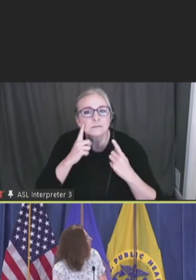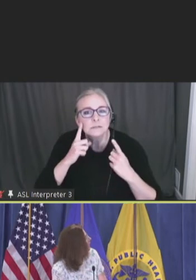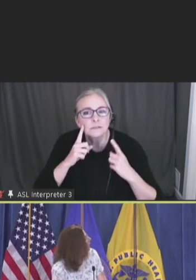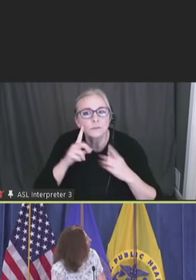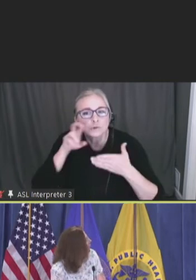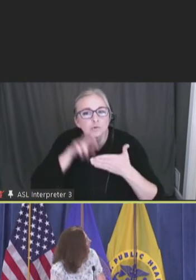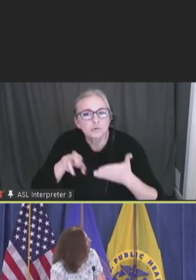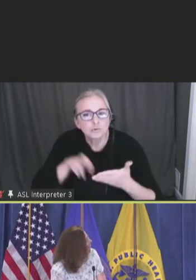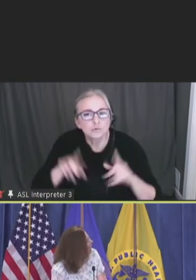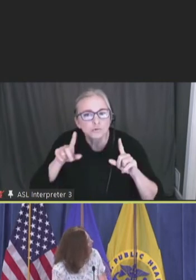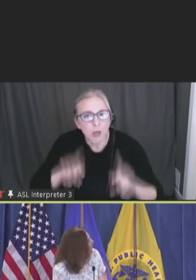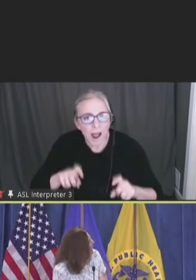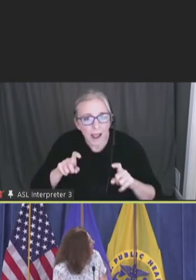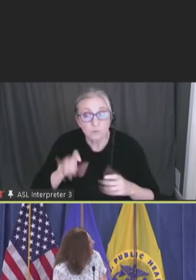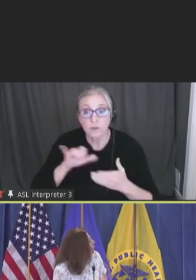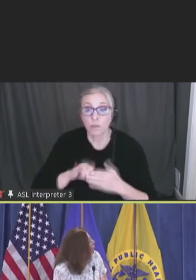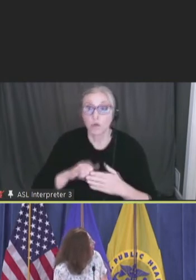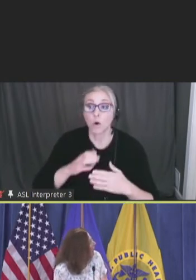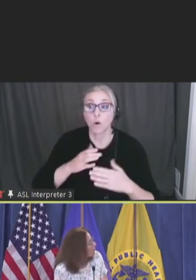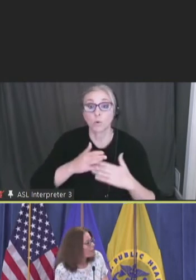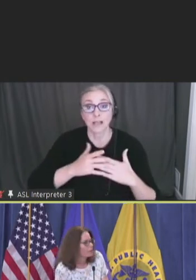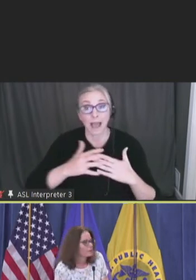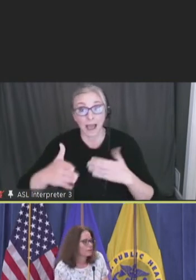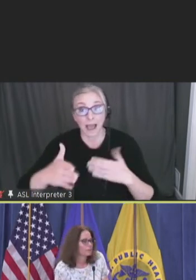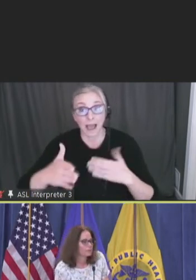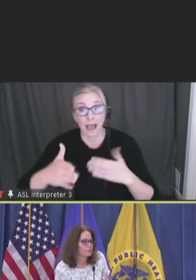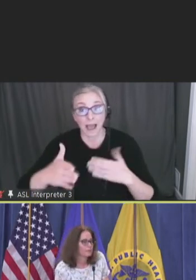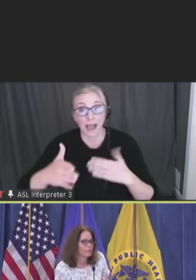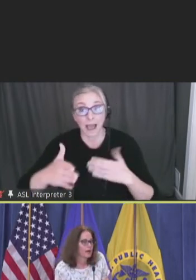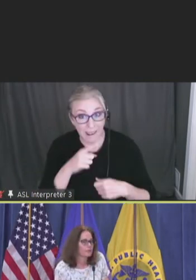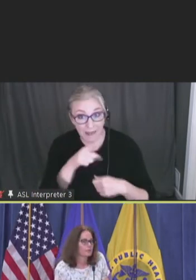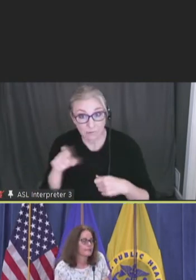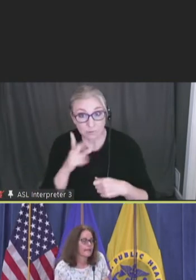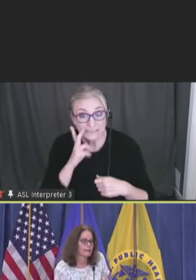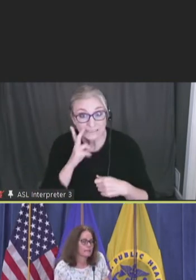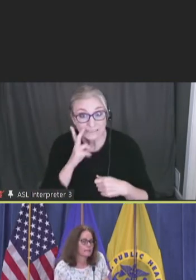Now, those outcomes in red were those that we did not do analysis of.